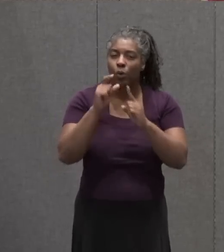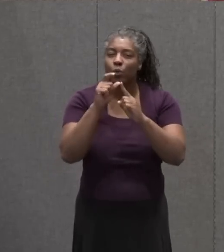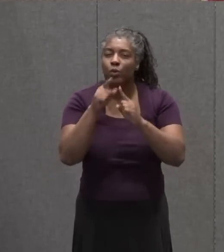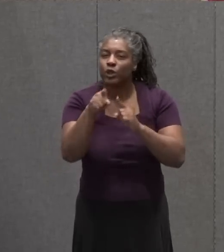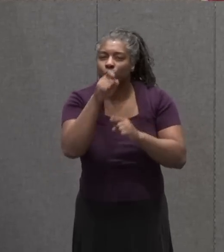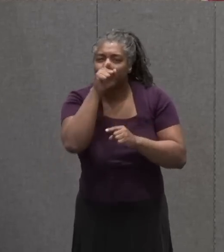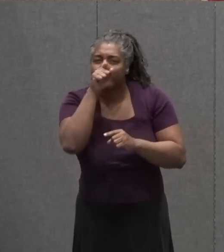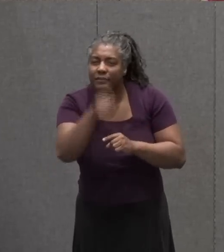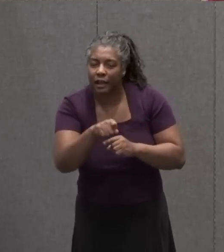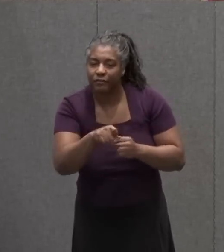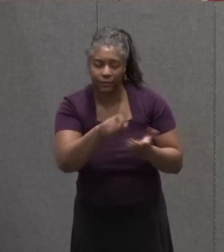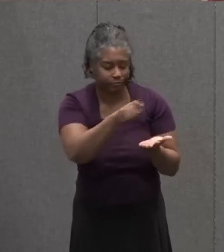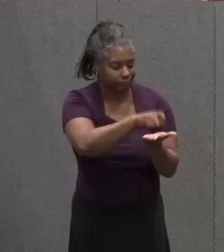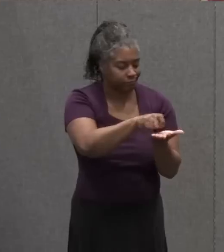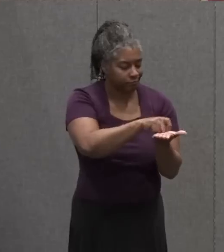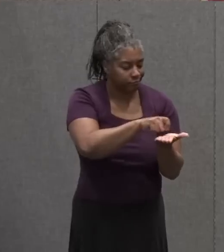from this book that I loved.